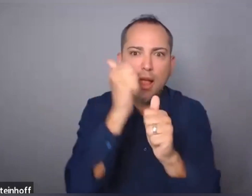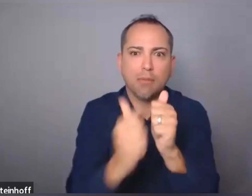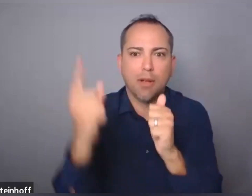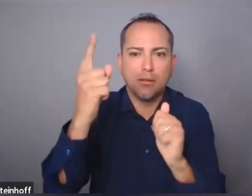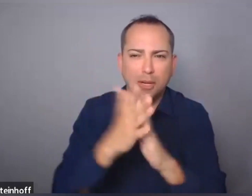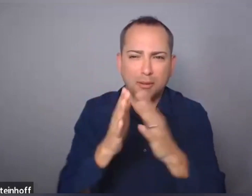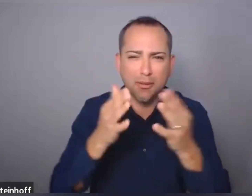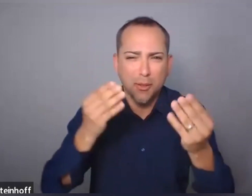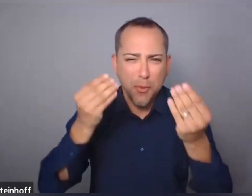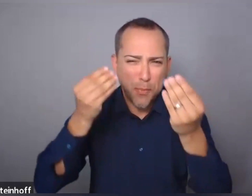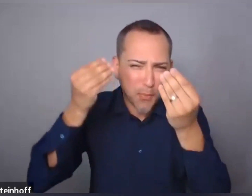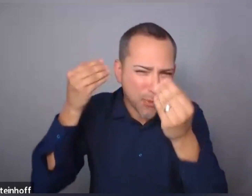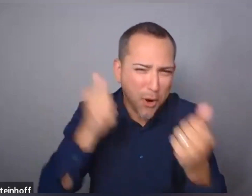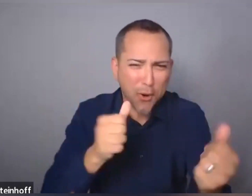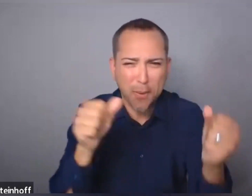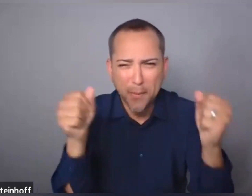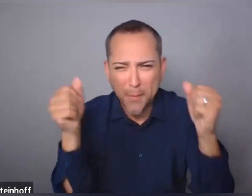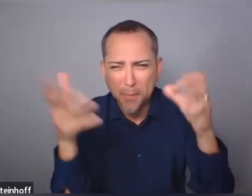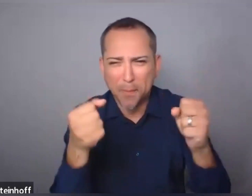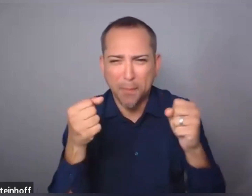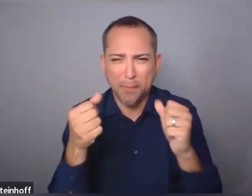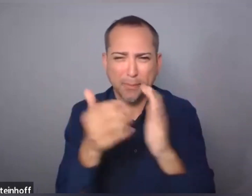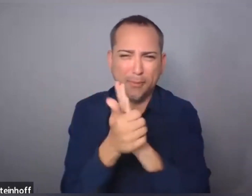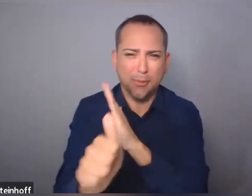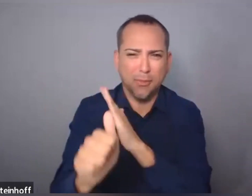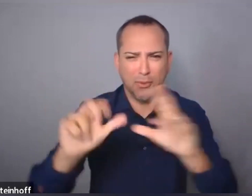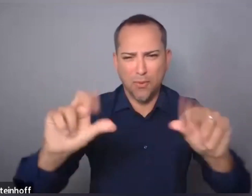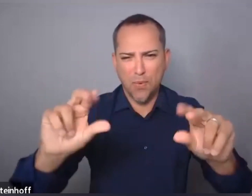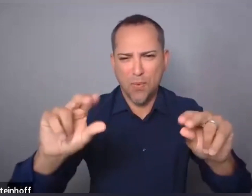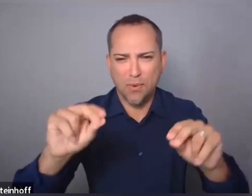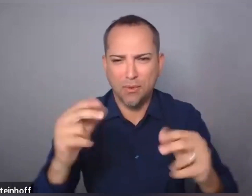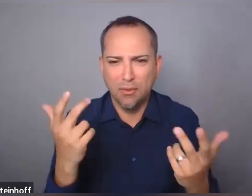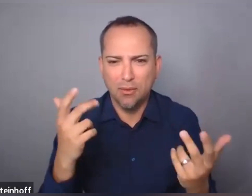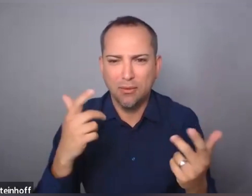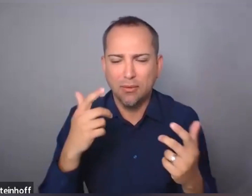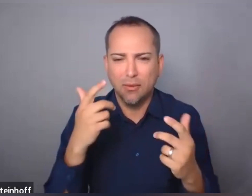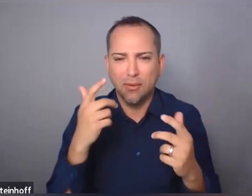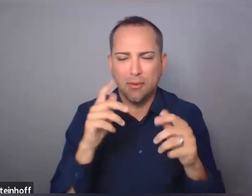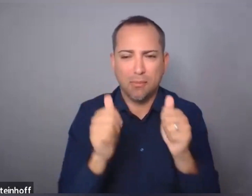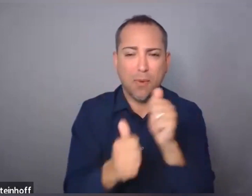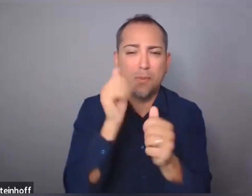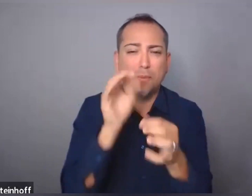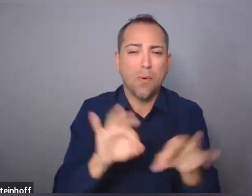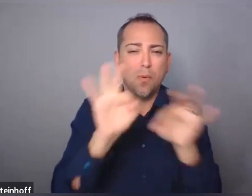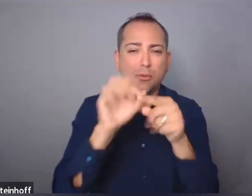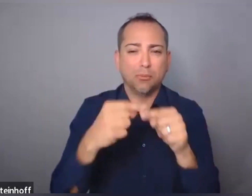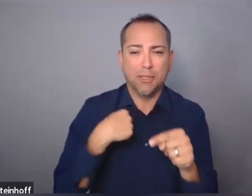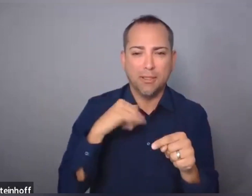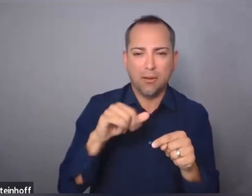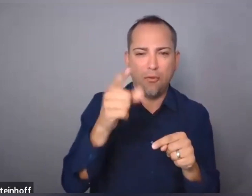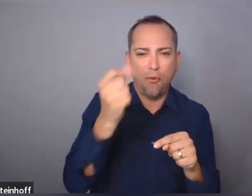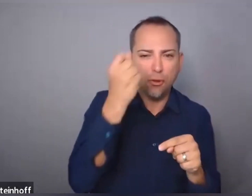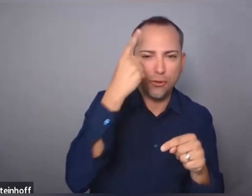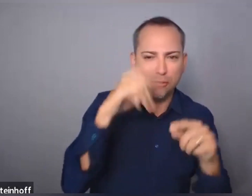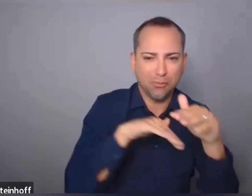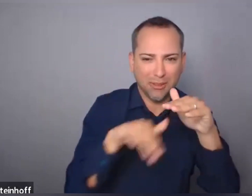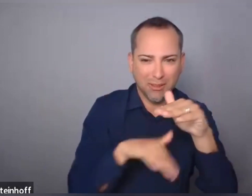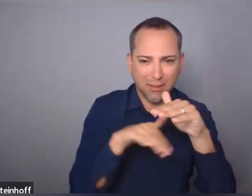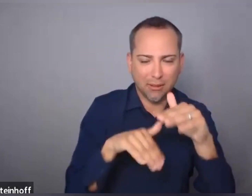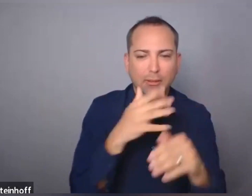Obviously, I'm not expecting everyone to be fluent in American sign language? No, of course not. But, the most important thing to me